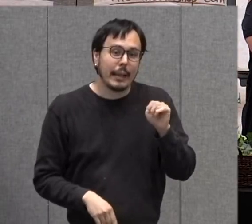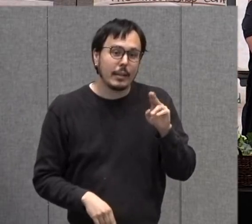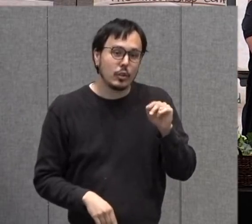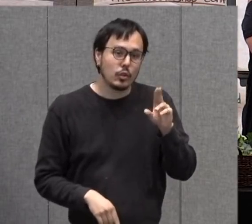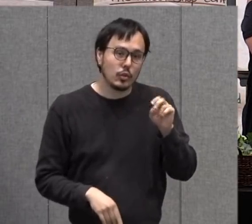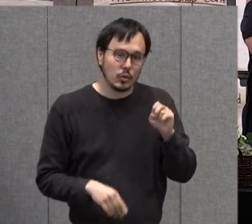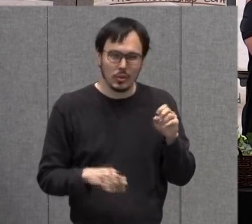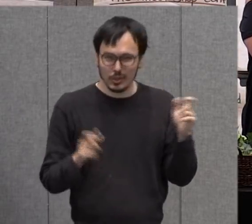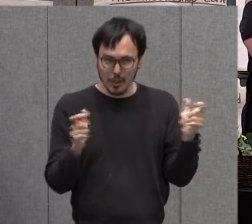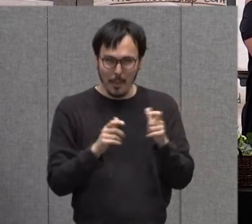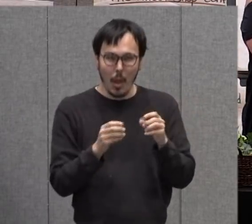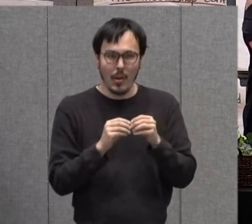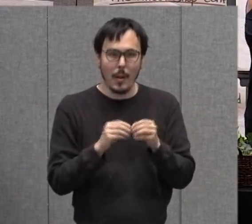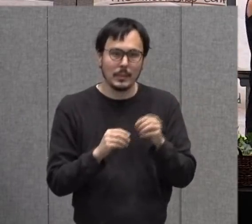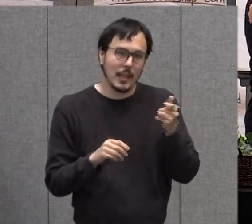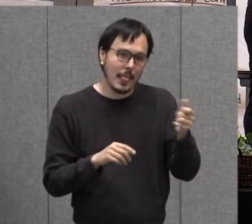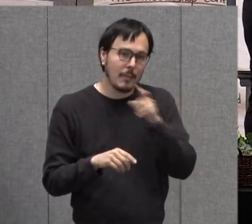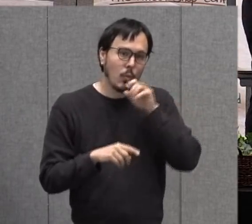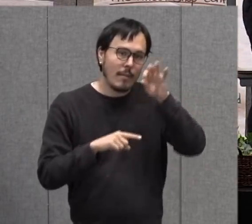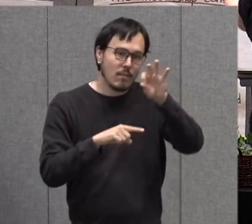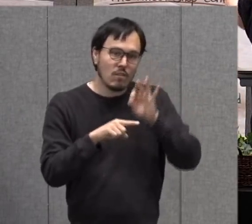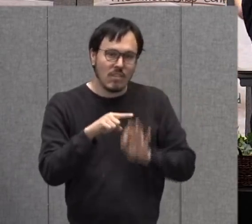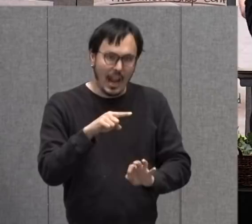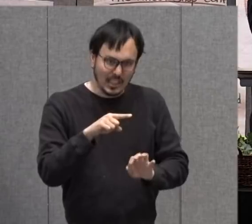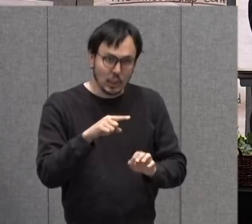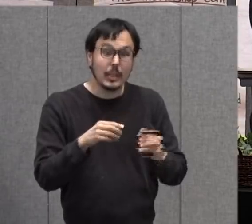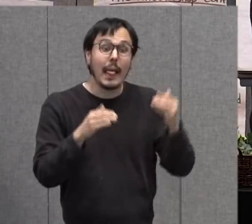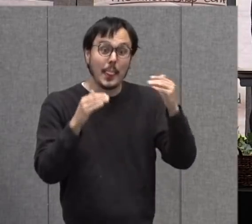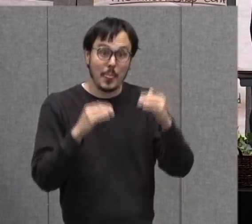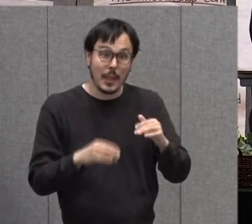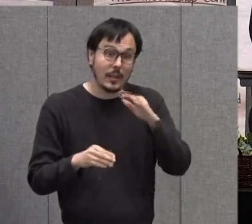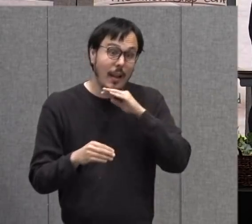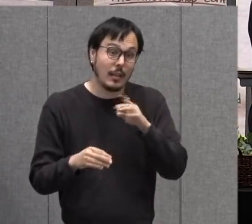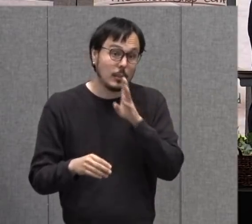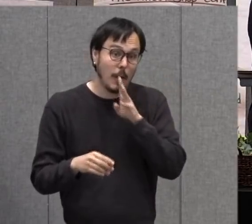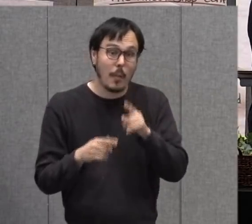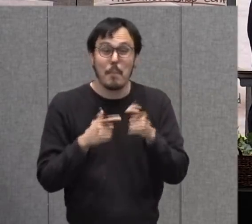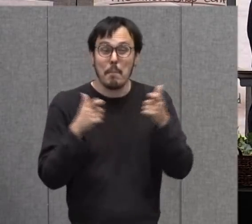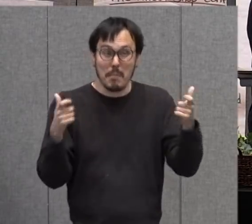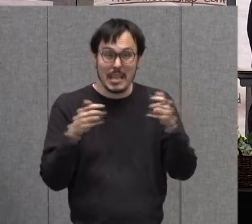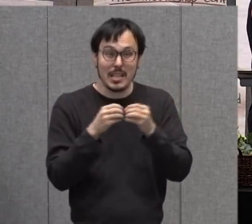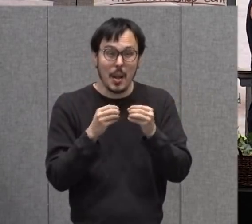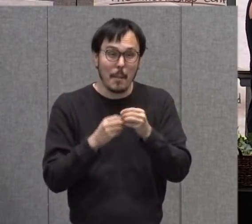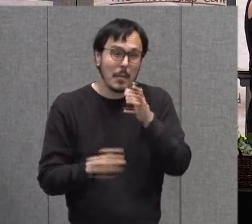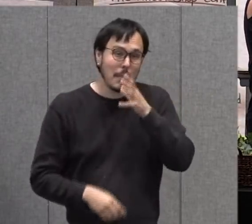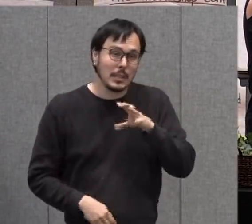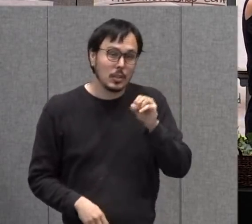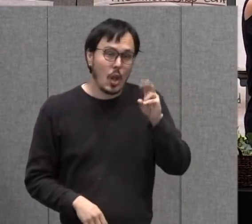which were fractions and we had a very very large numbers that Ms. Obenshane was talking about when we were talking about money.